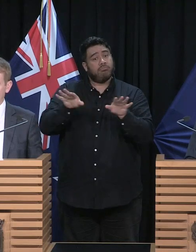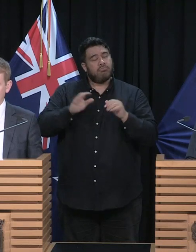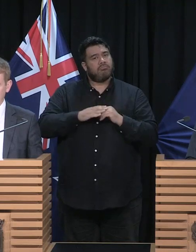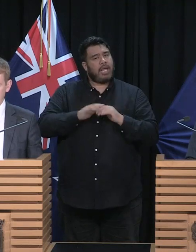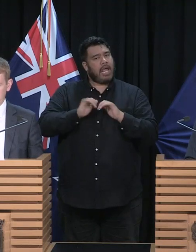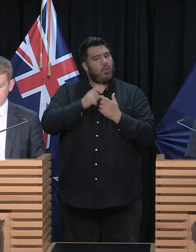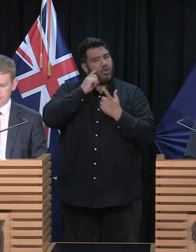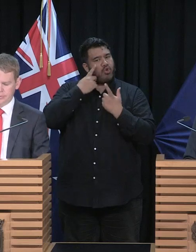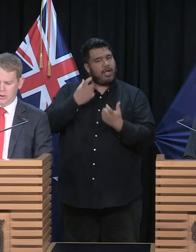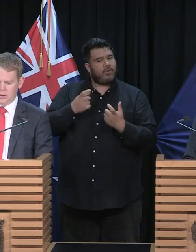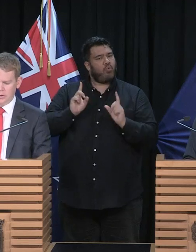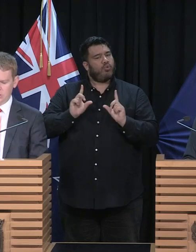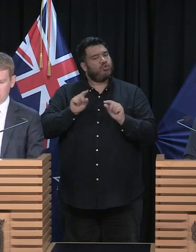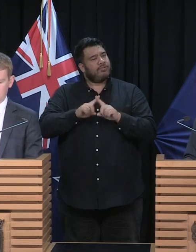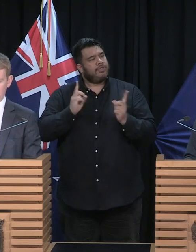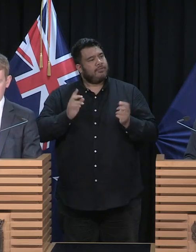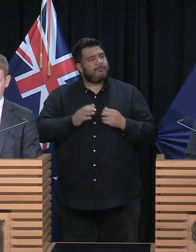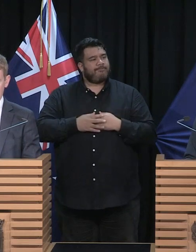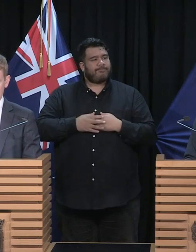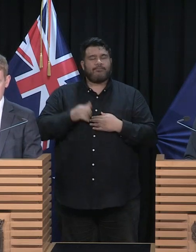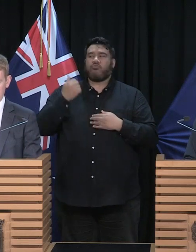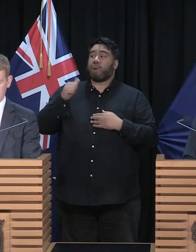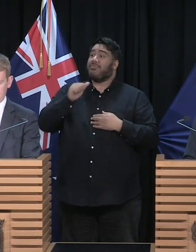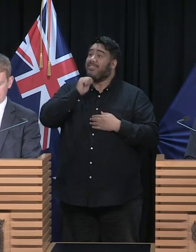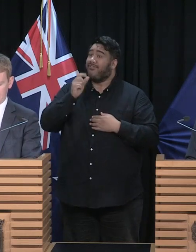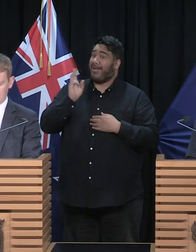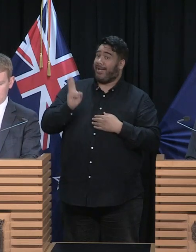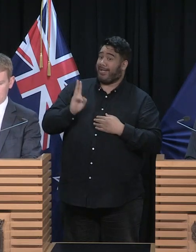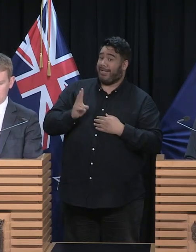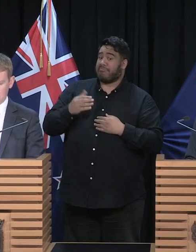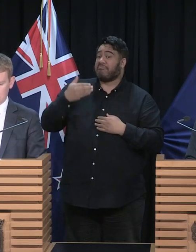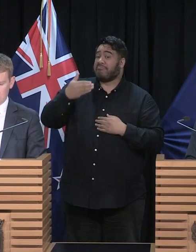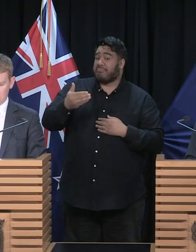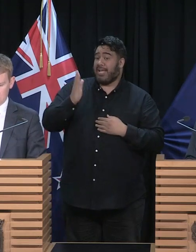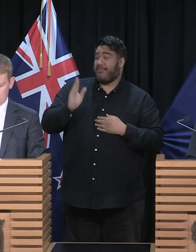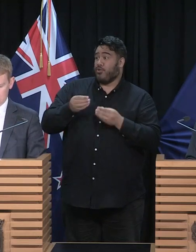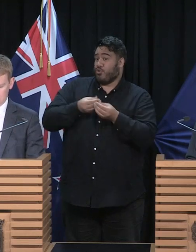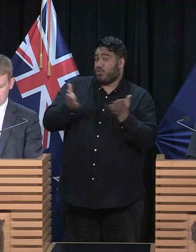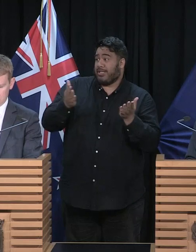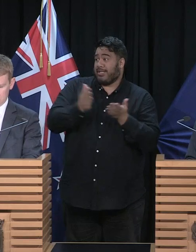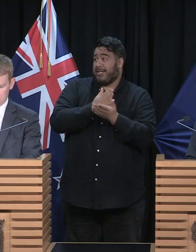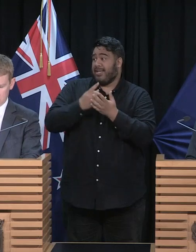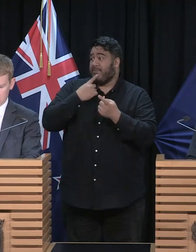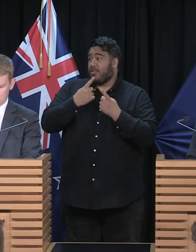forward, if you were to send it out again - what are those changes? One of the